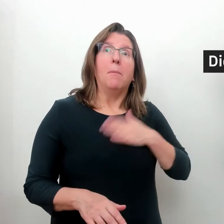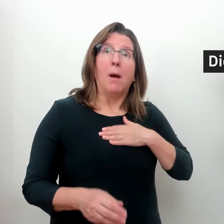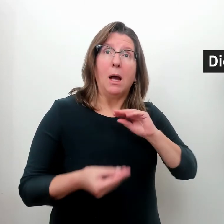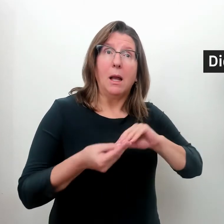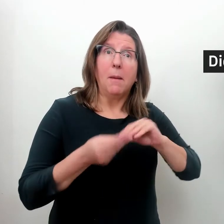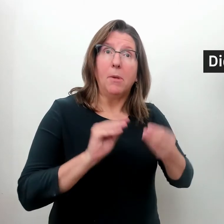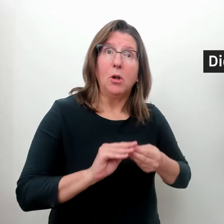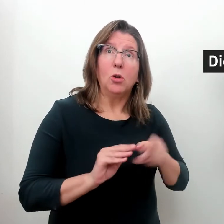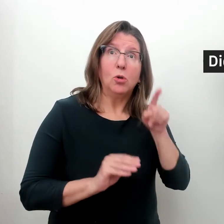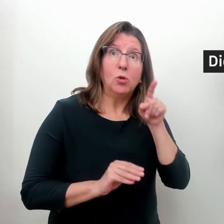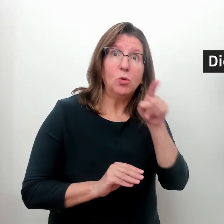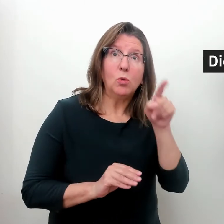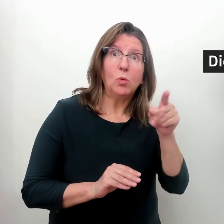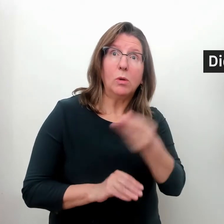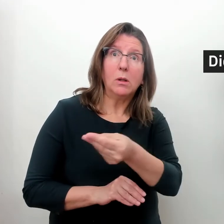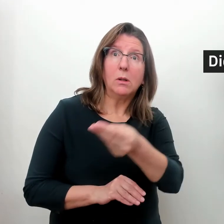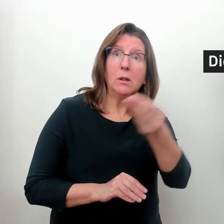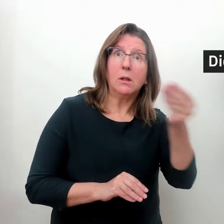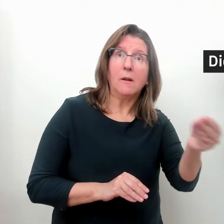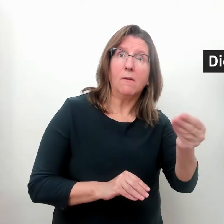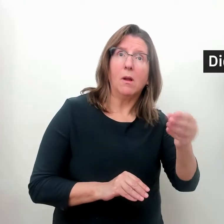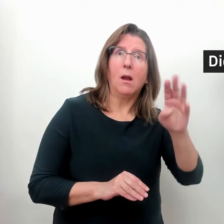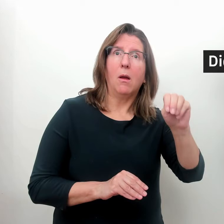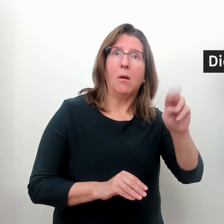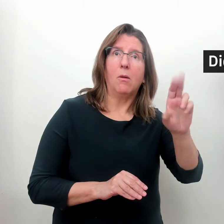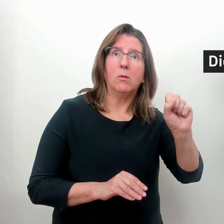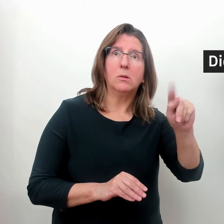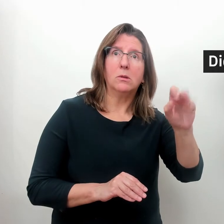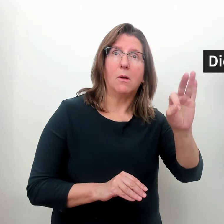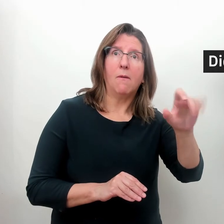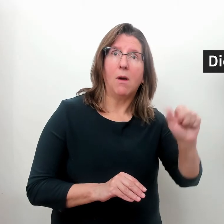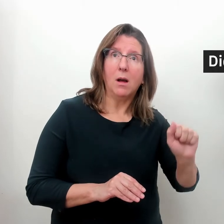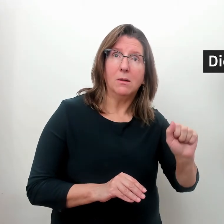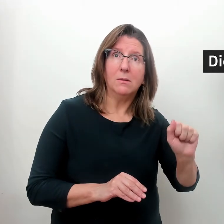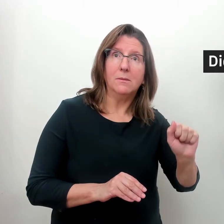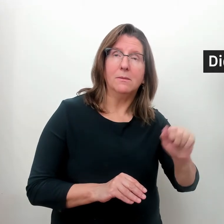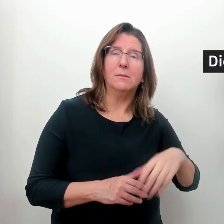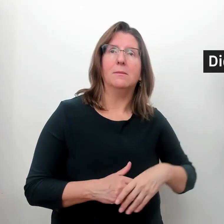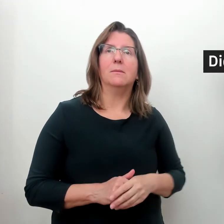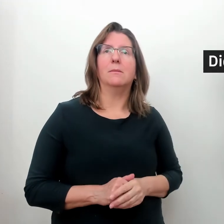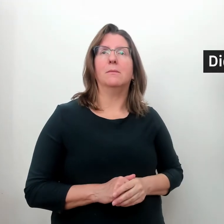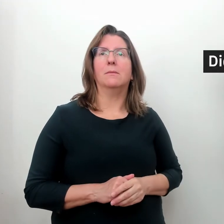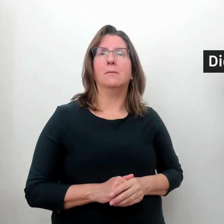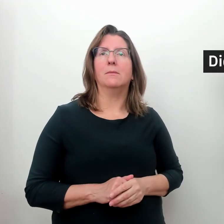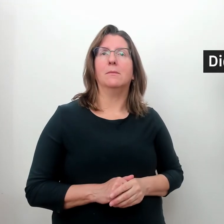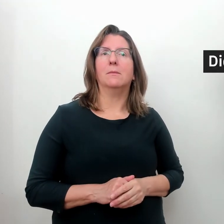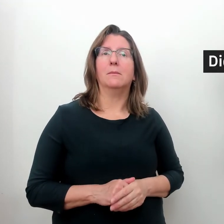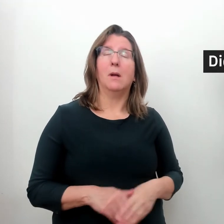MY NUMBER YOU GIVE fsMUSTAFA? Eyebrows are up. It's a yes / no question.